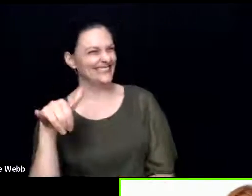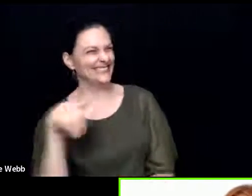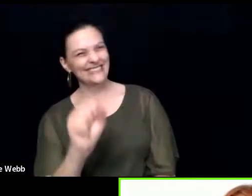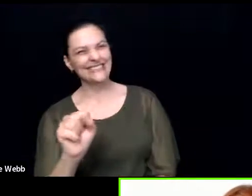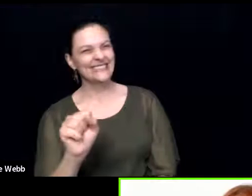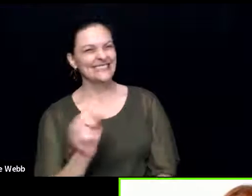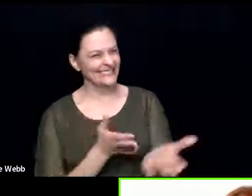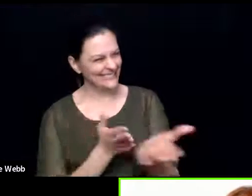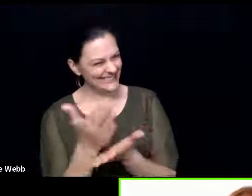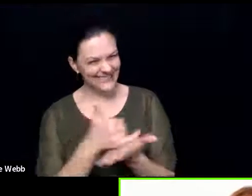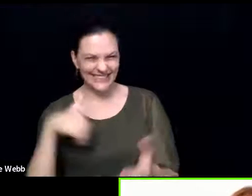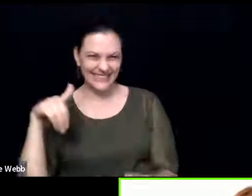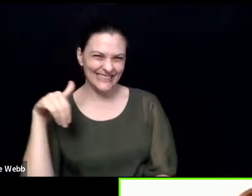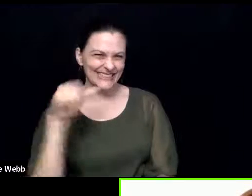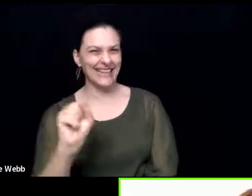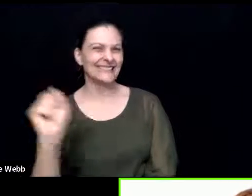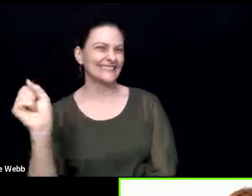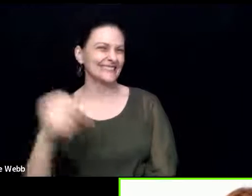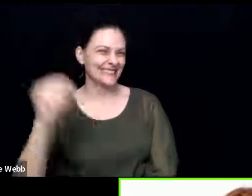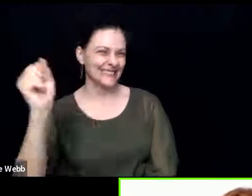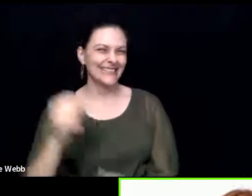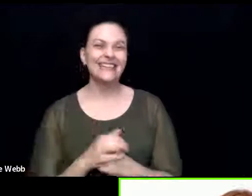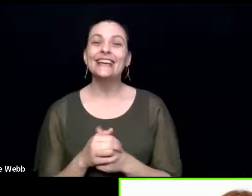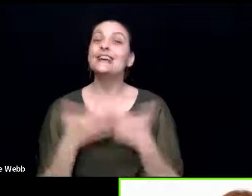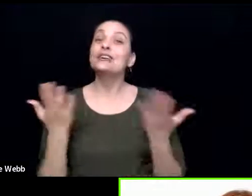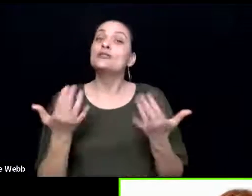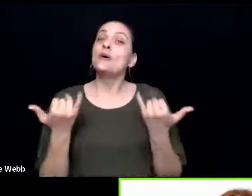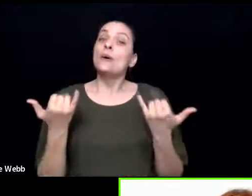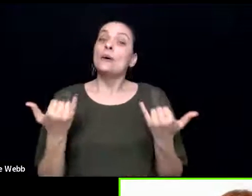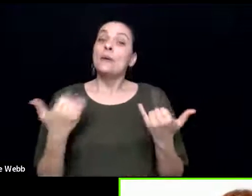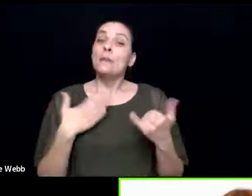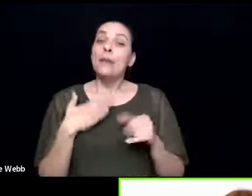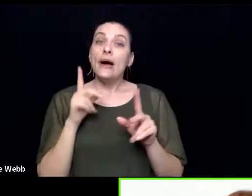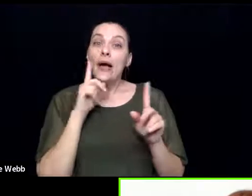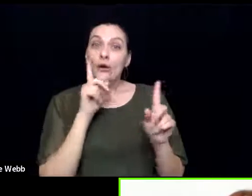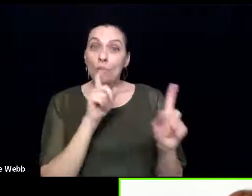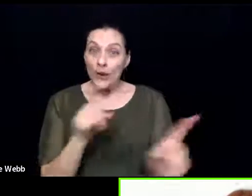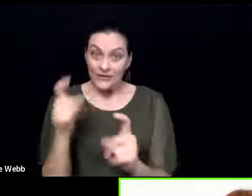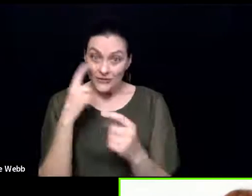My question to you all is what will you do to build radical empathy?